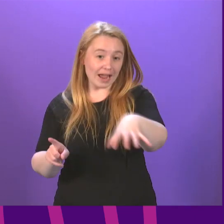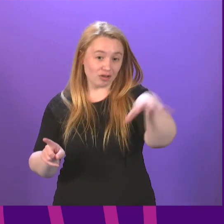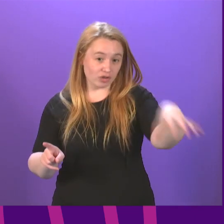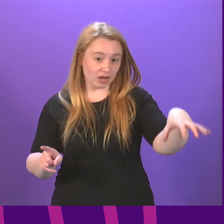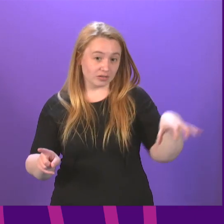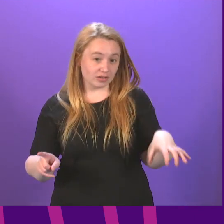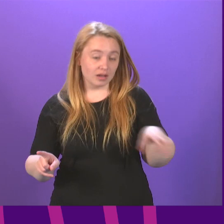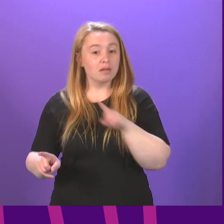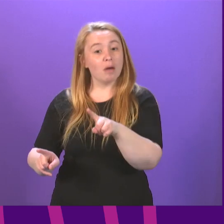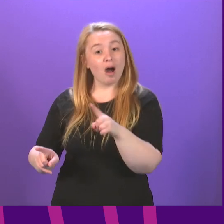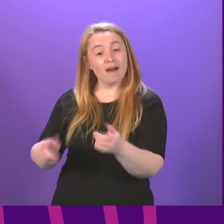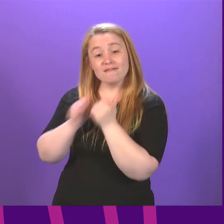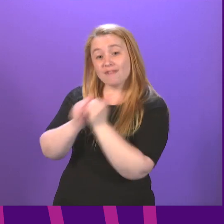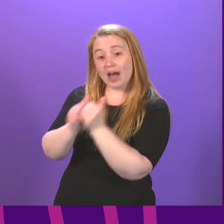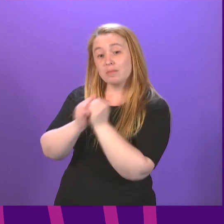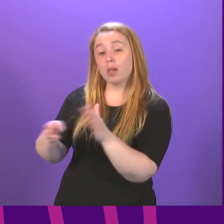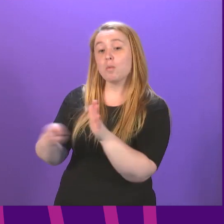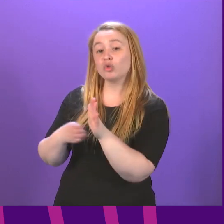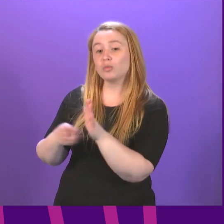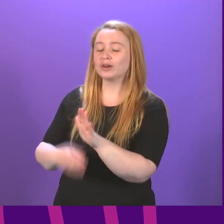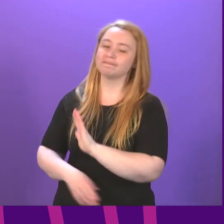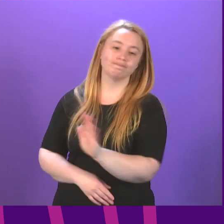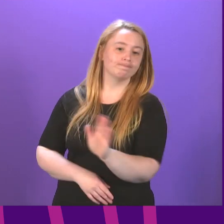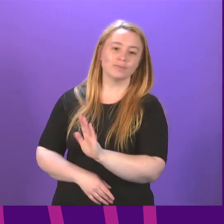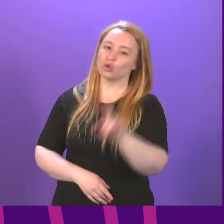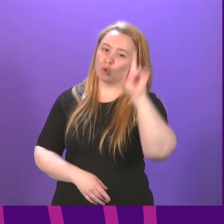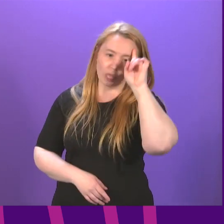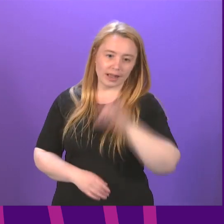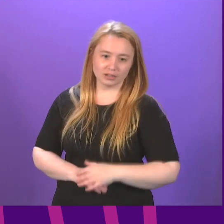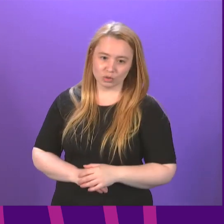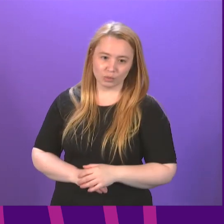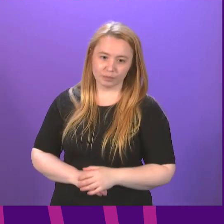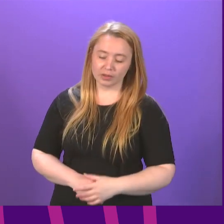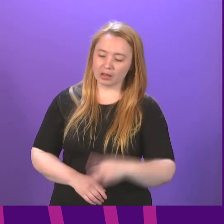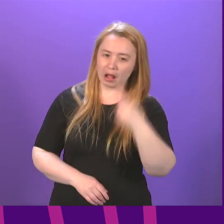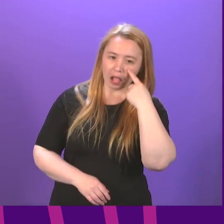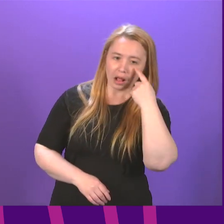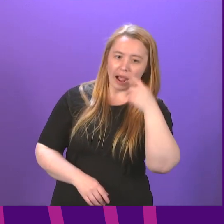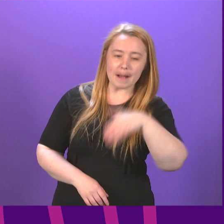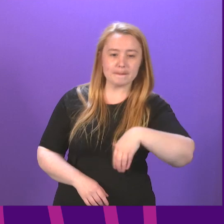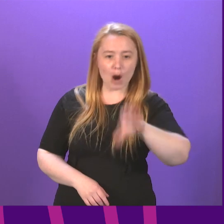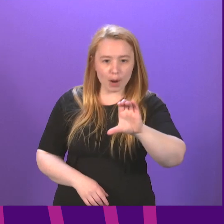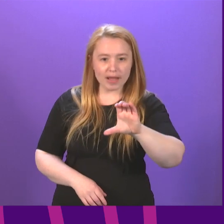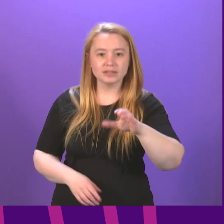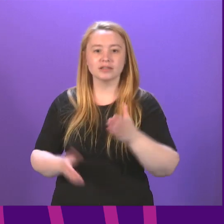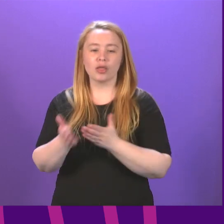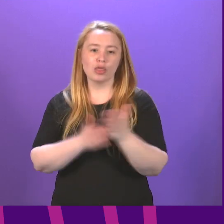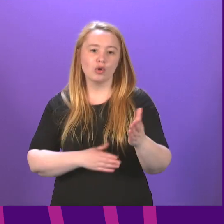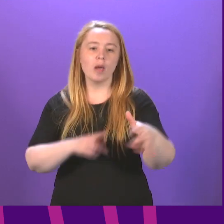it does not consider that a site agent would add value at Mossmorran. SEPA currently reviews permits in line with the process that is set out in the Pollution Prevention and Control